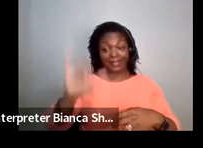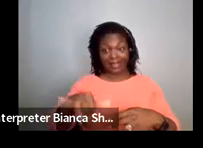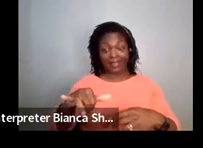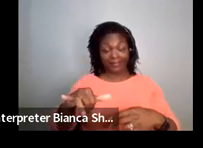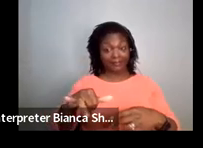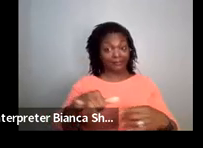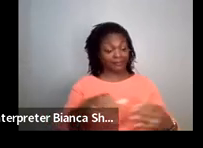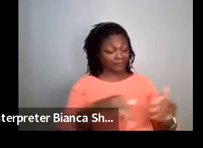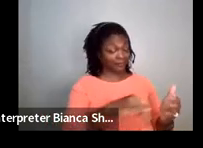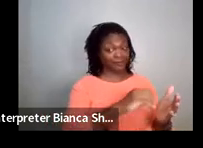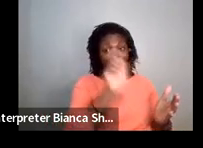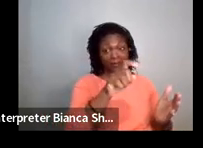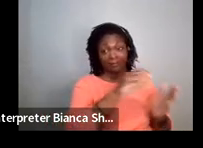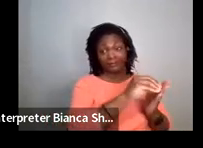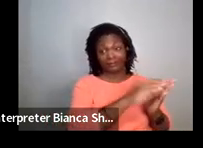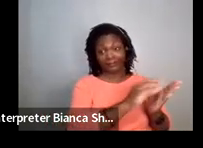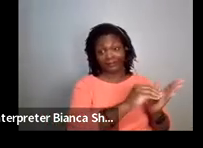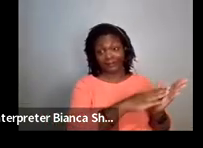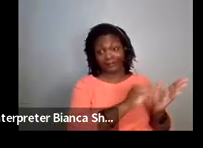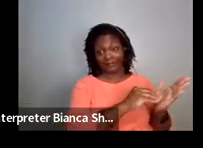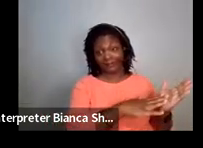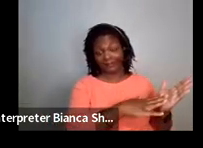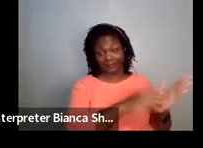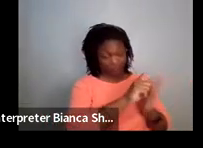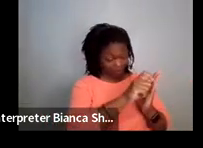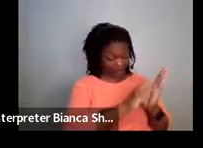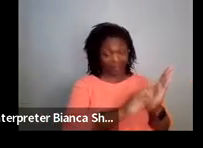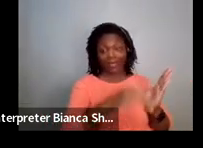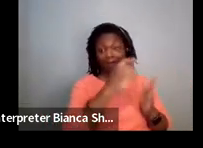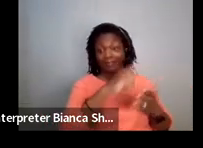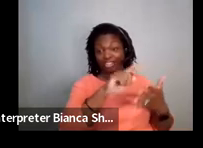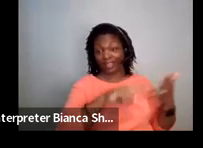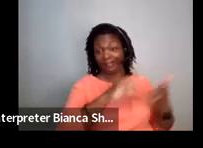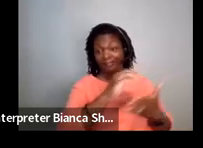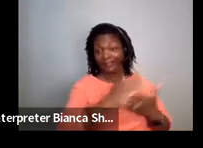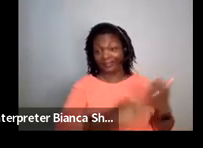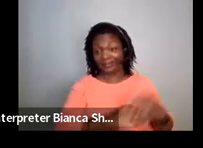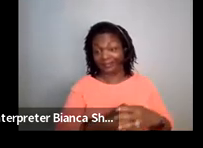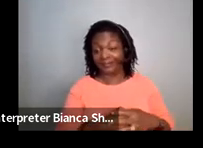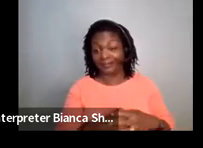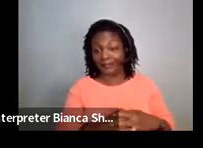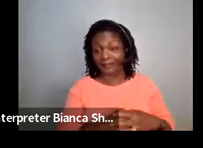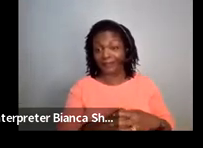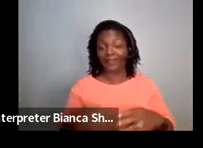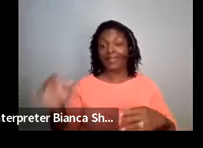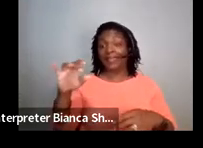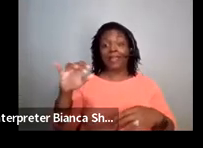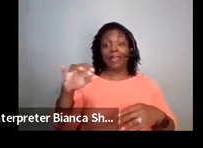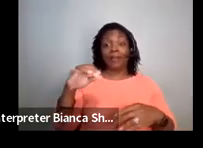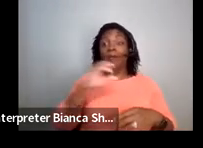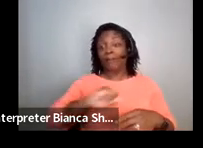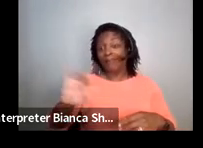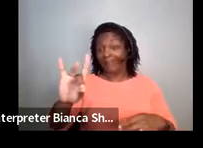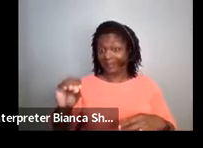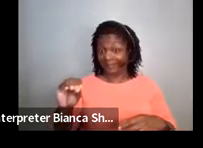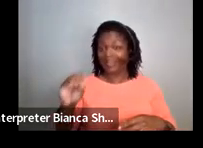Now I would think that by 80 my list is gonna have to be in a large piece of paper with big numbers.